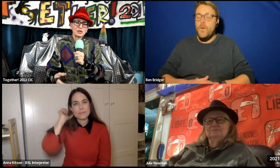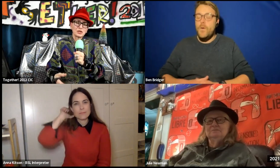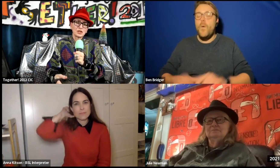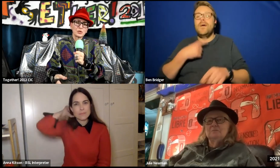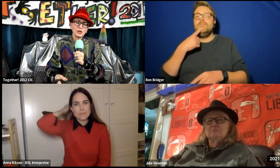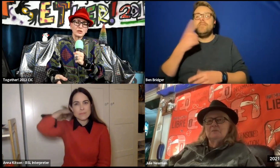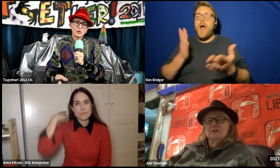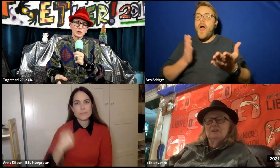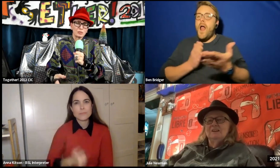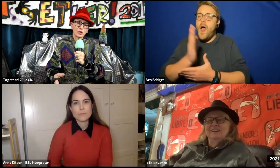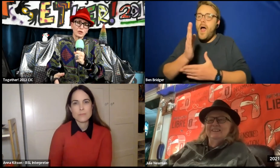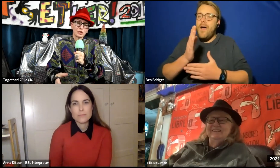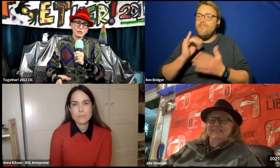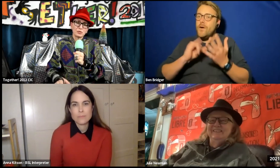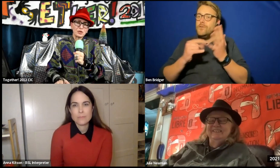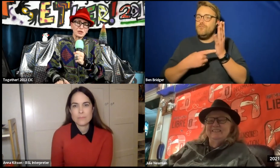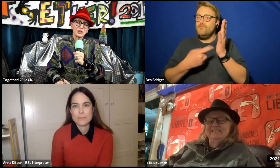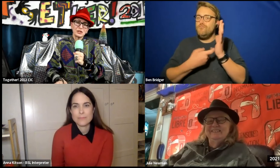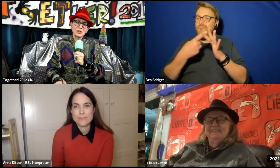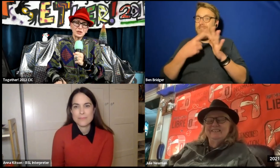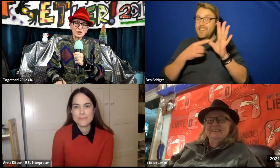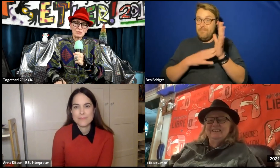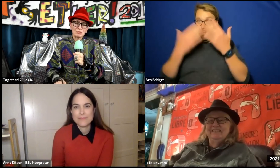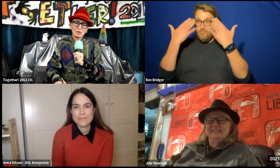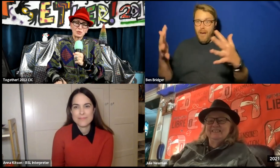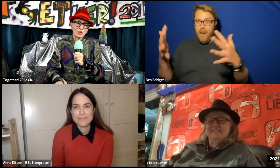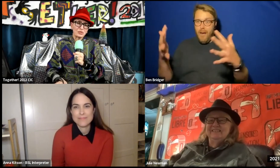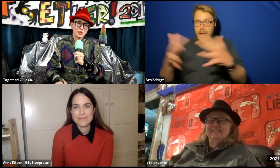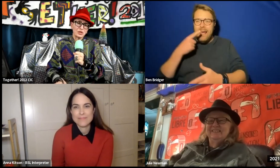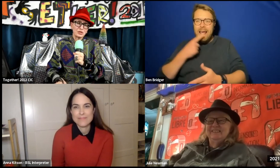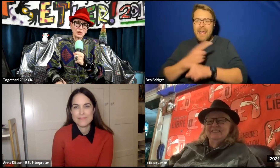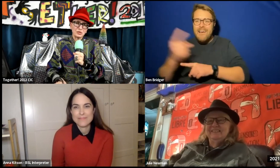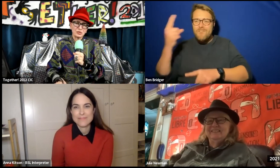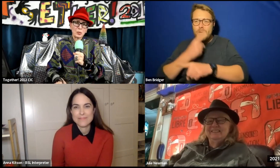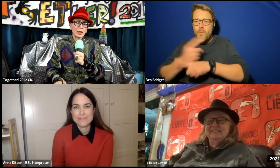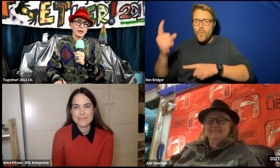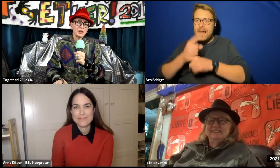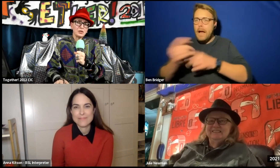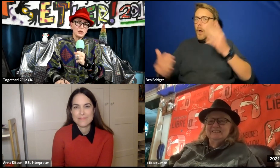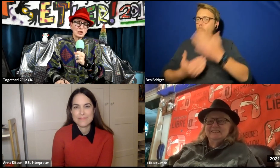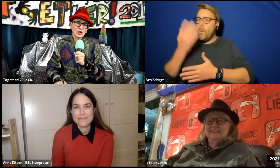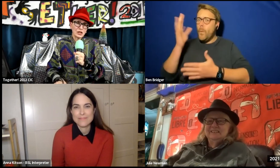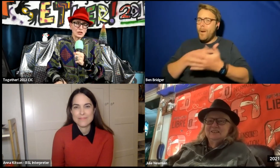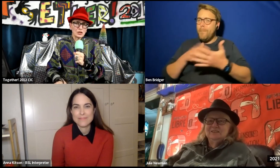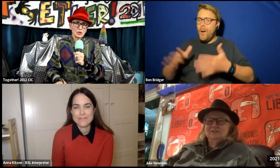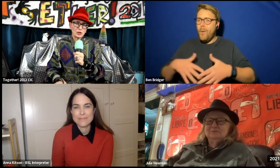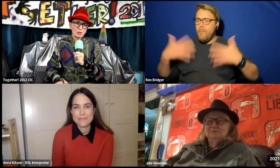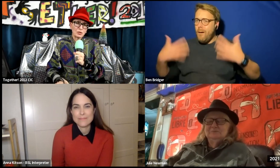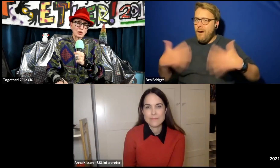to go in and write a poem every week in the Club, but we are very grateful. If you would like to join the pop-up